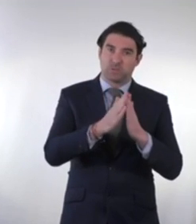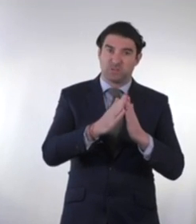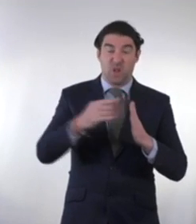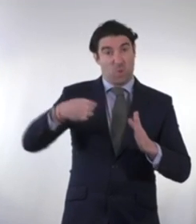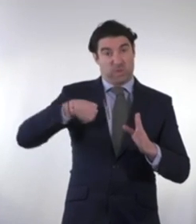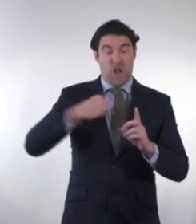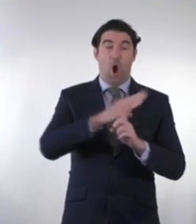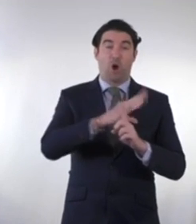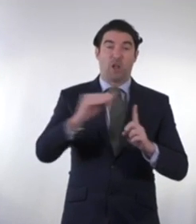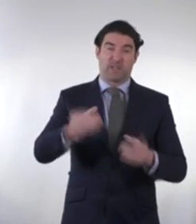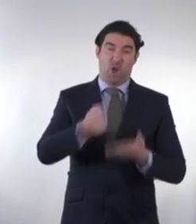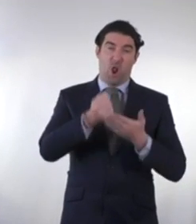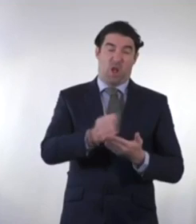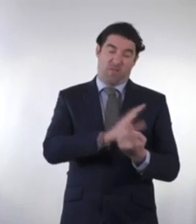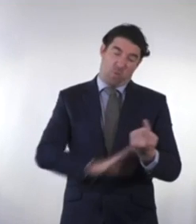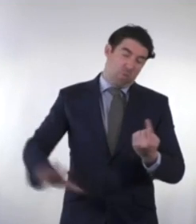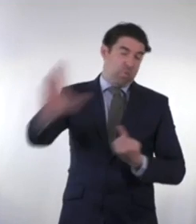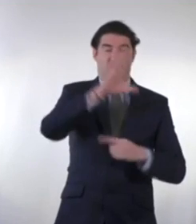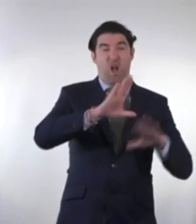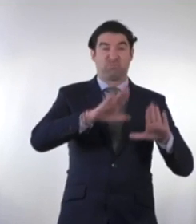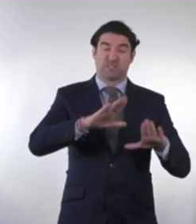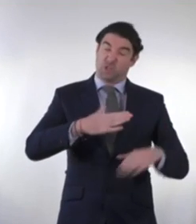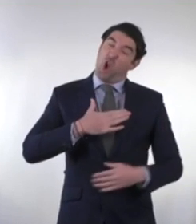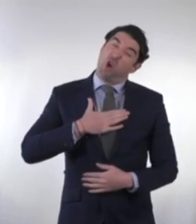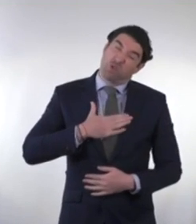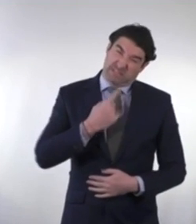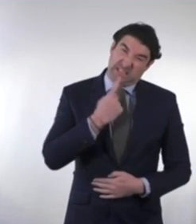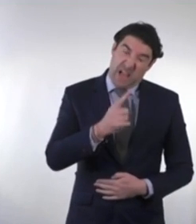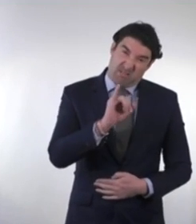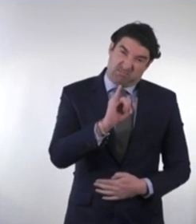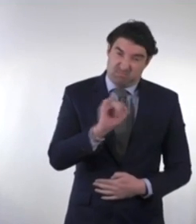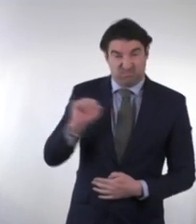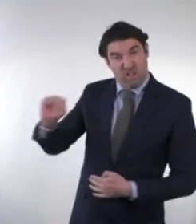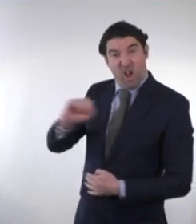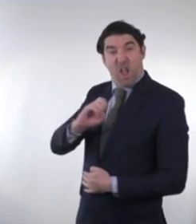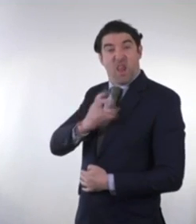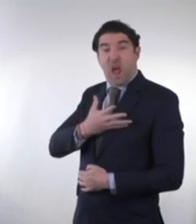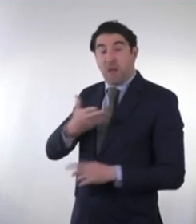we have announced and the national measures that, I hope, are the subject of cross-party support.